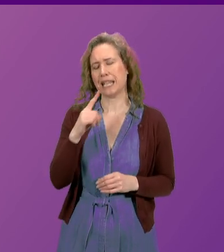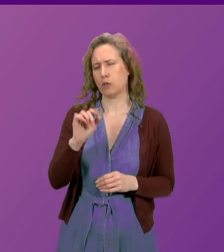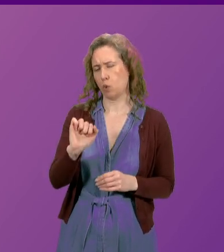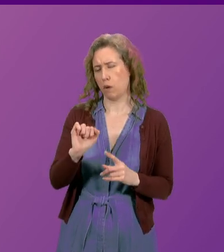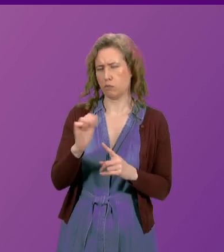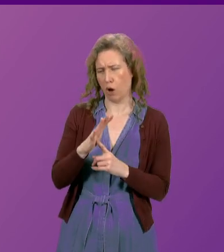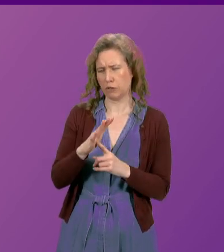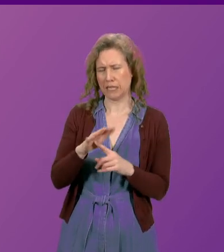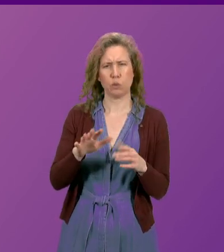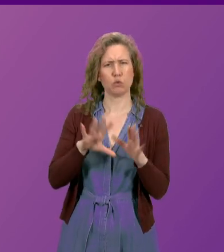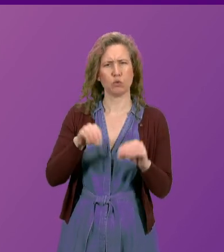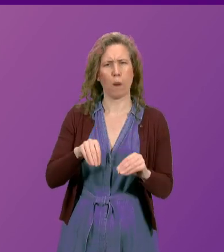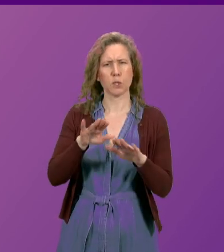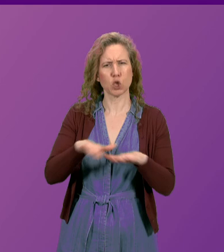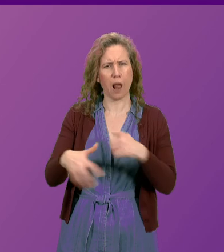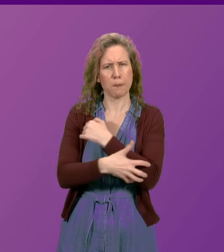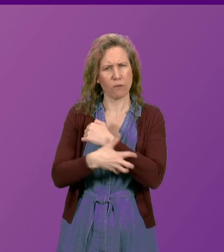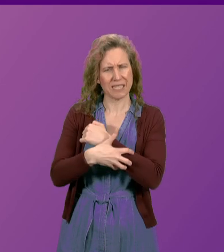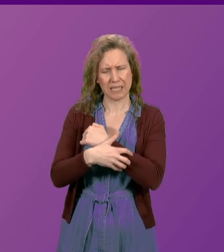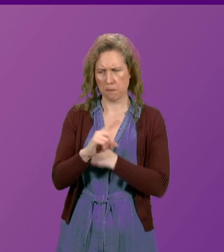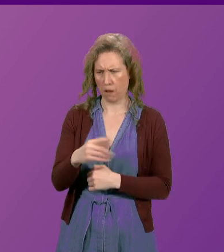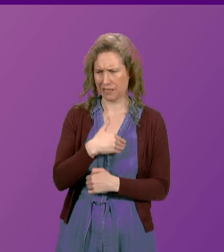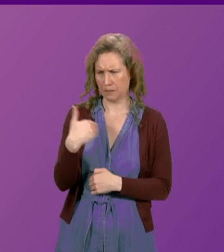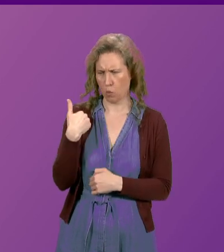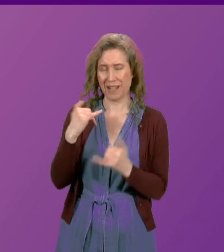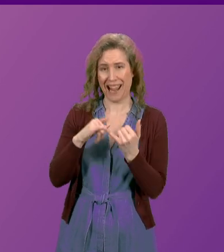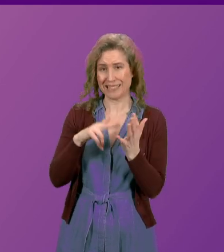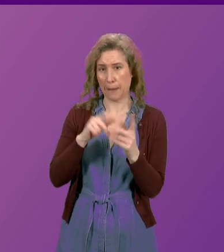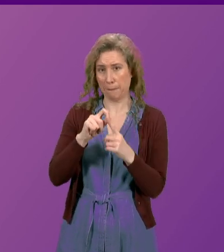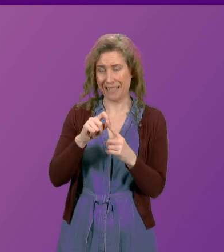poverty, yet, this morning, Scottish National Party and Green councillors in Glasgow voted to